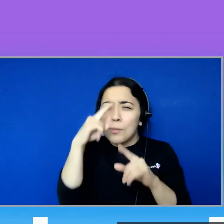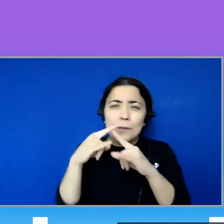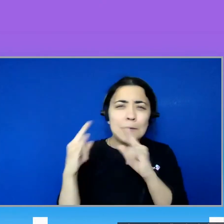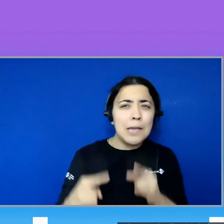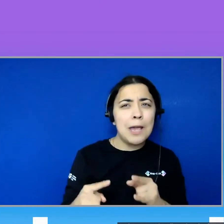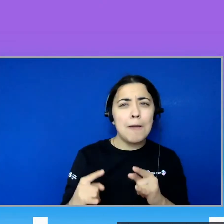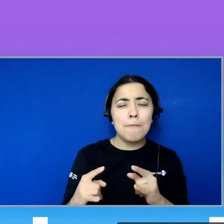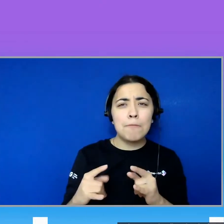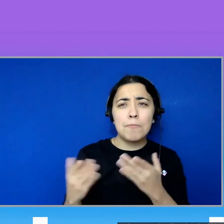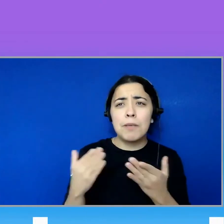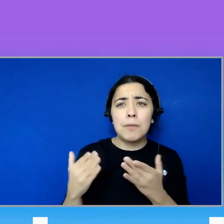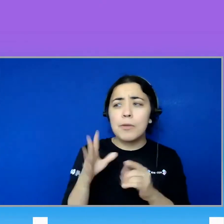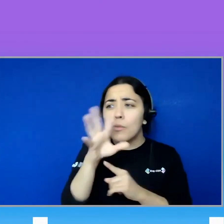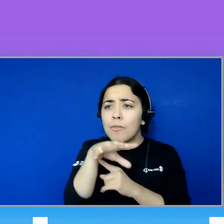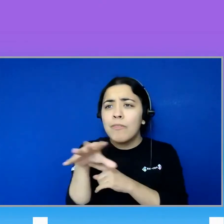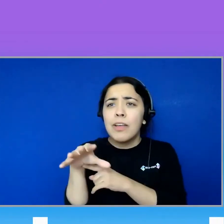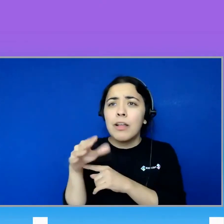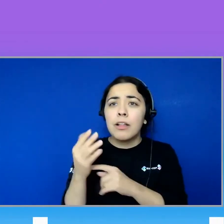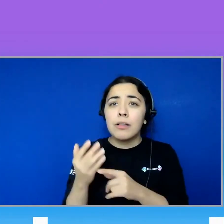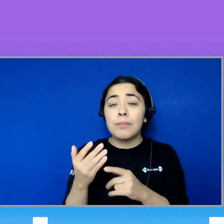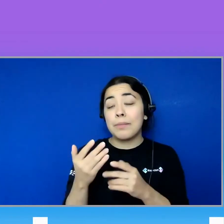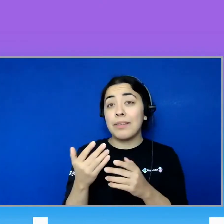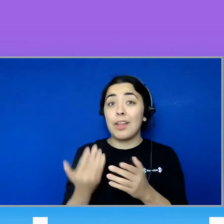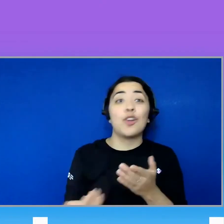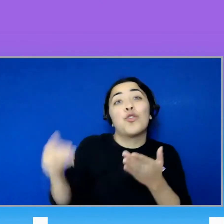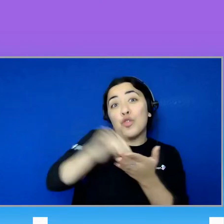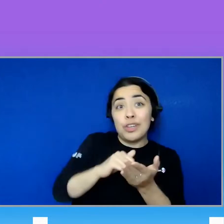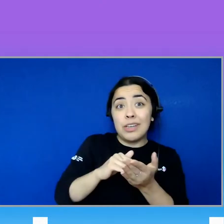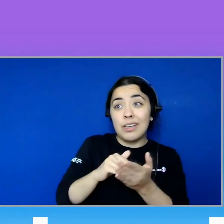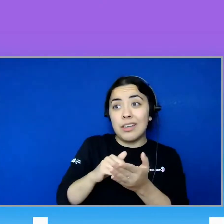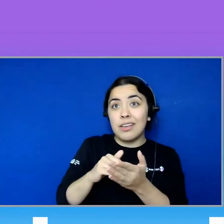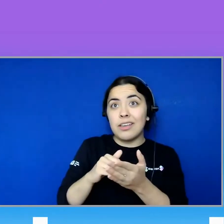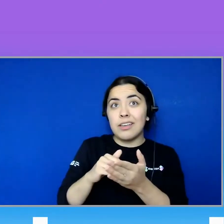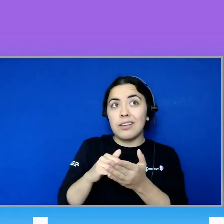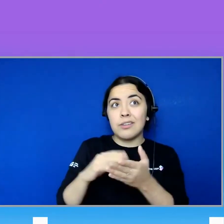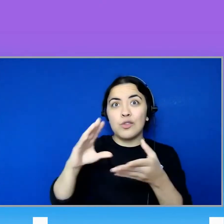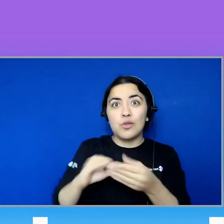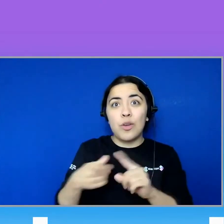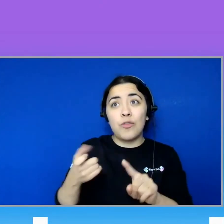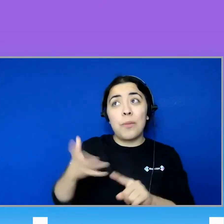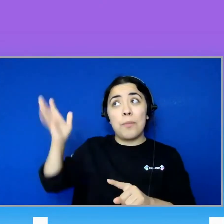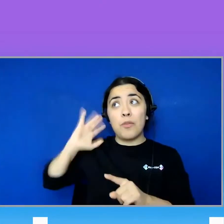that we could film recreations